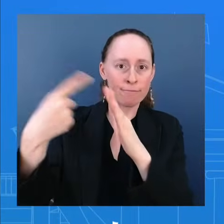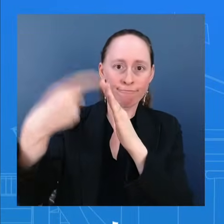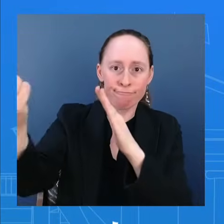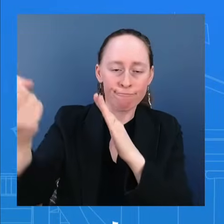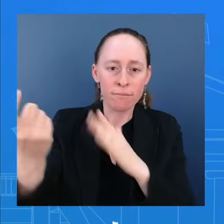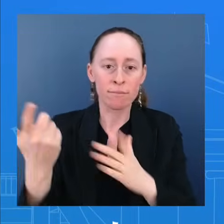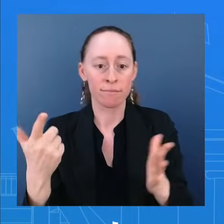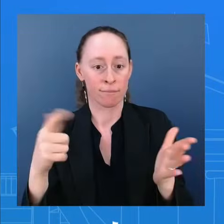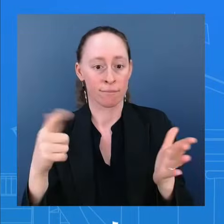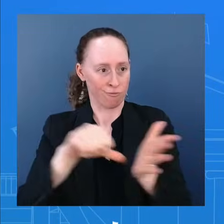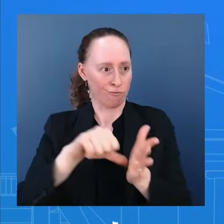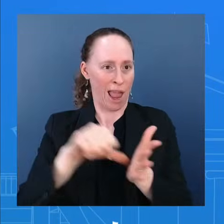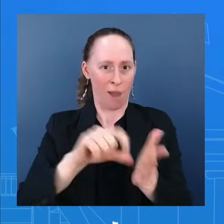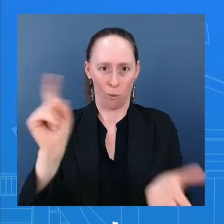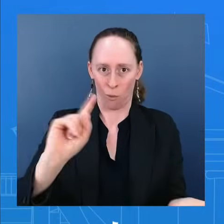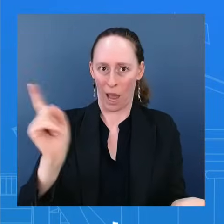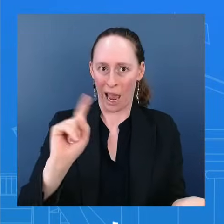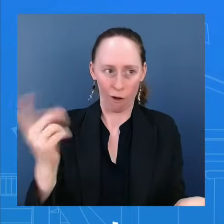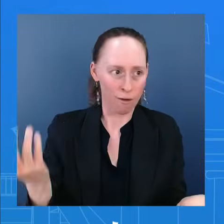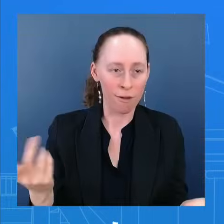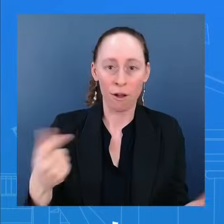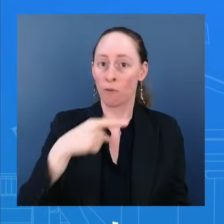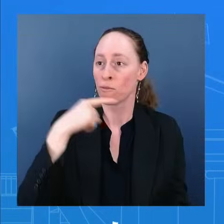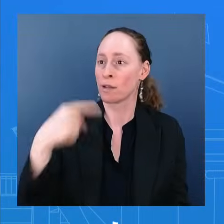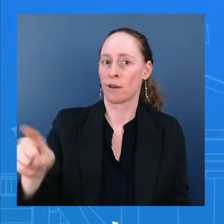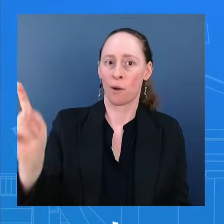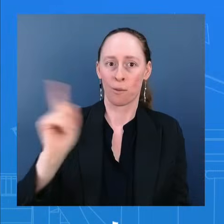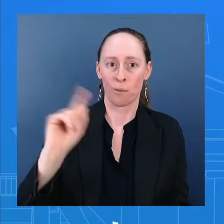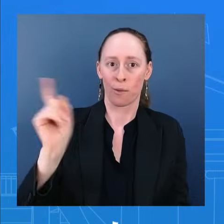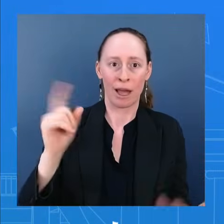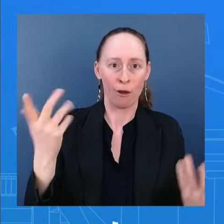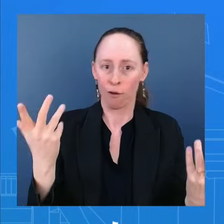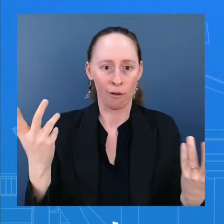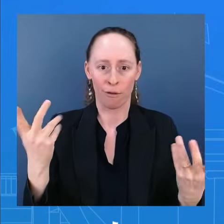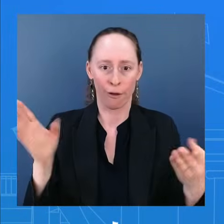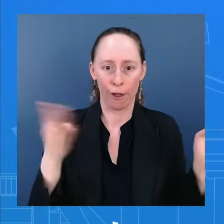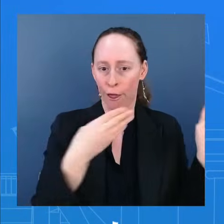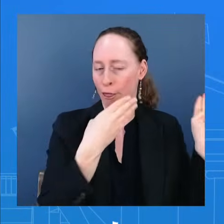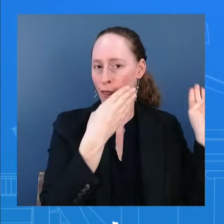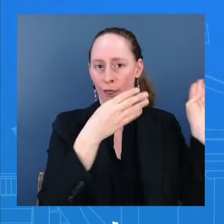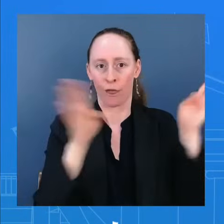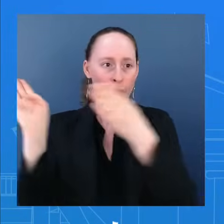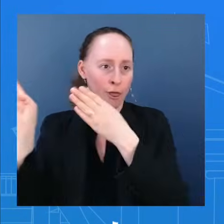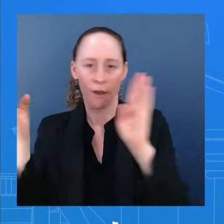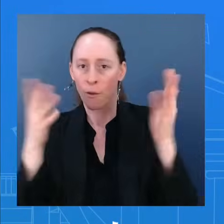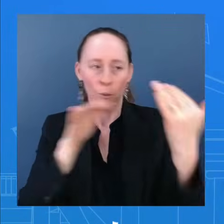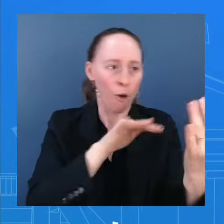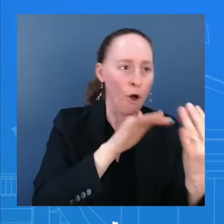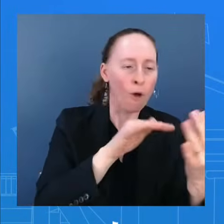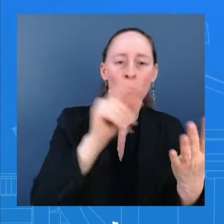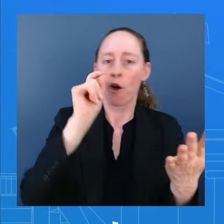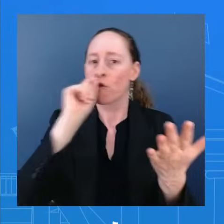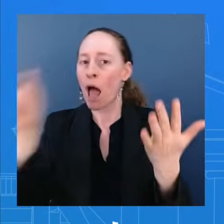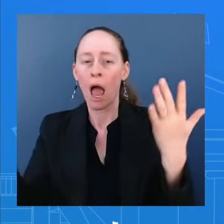Russia is worried about their own presence in Syria and how that's going to look. You can expect -- you would expect that a group like ISIS would try to exploit that.